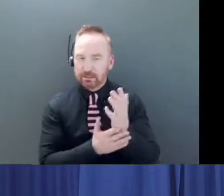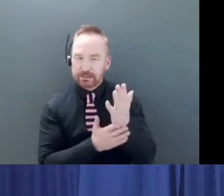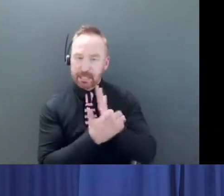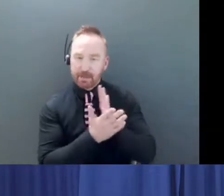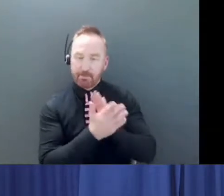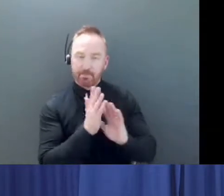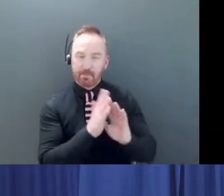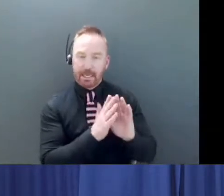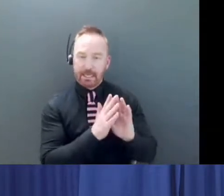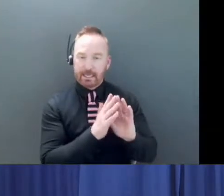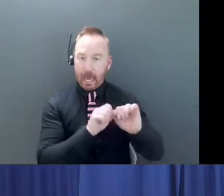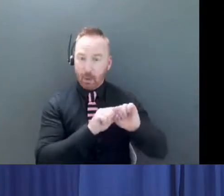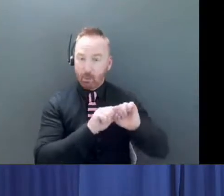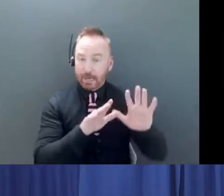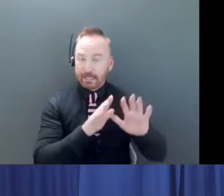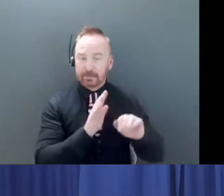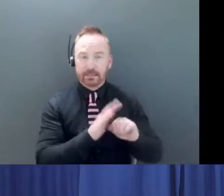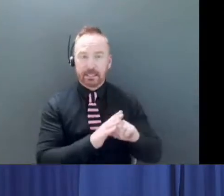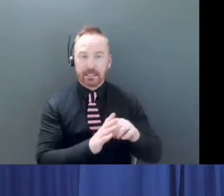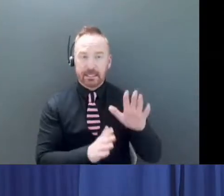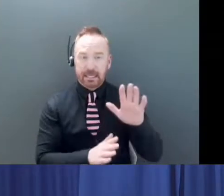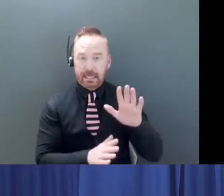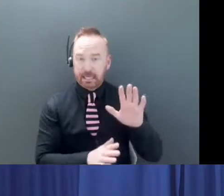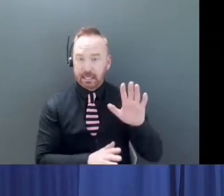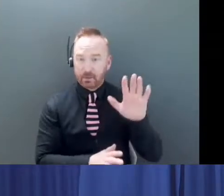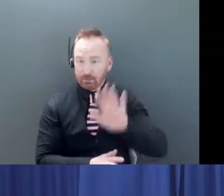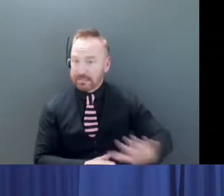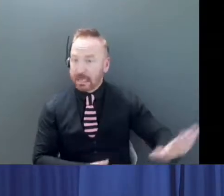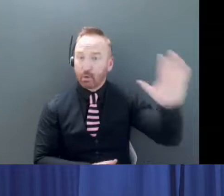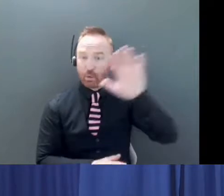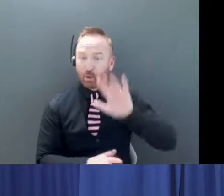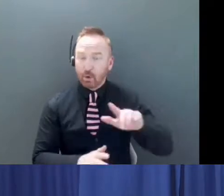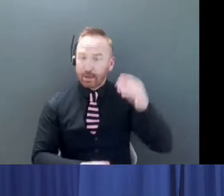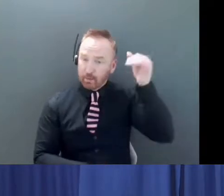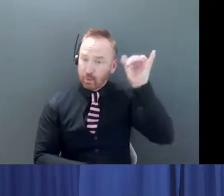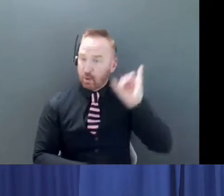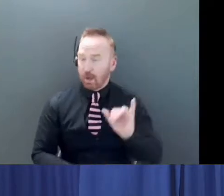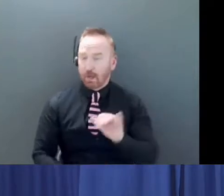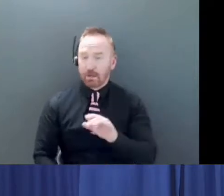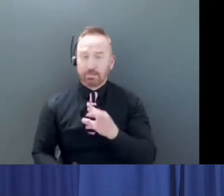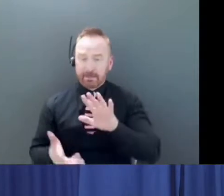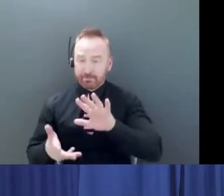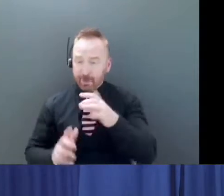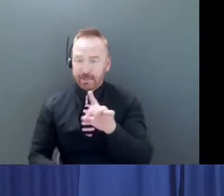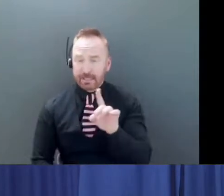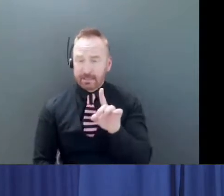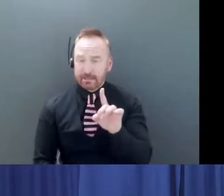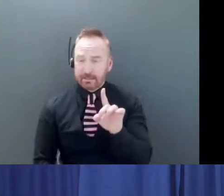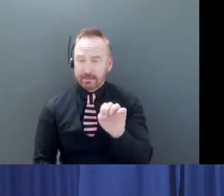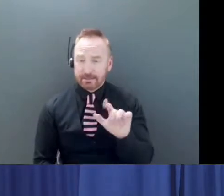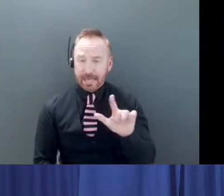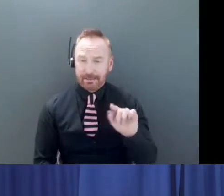territory whether that's delta or other variants, et cetera. So I just wanted to ask what the